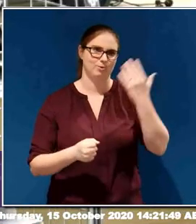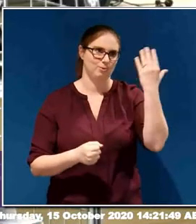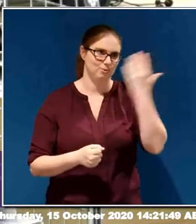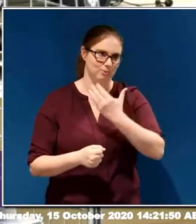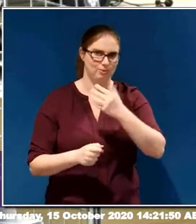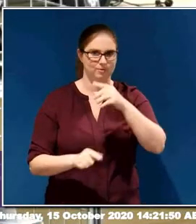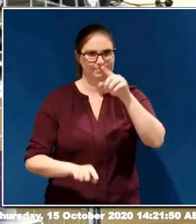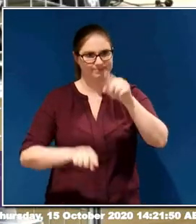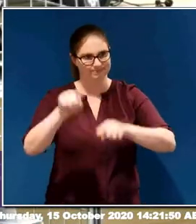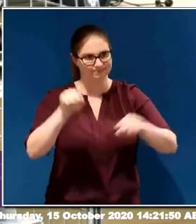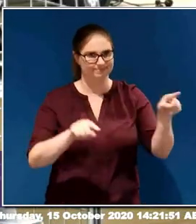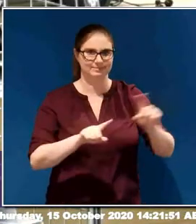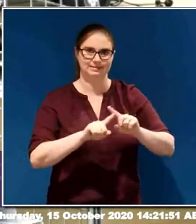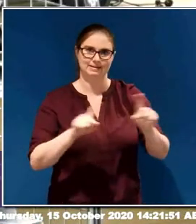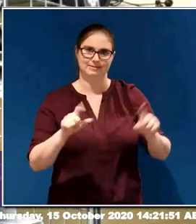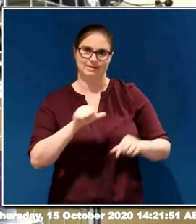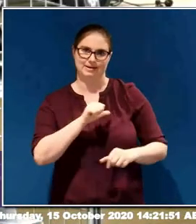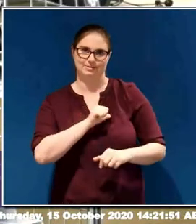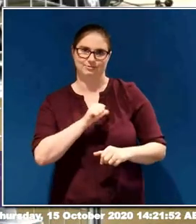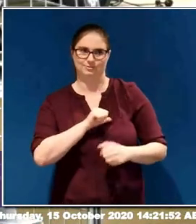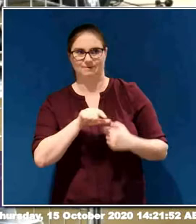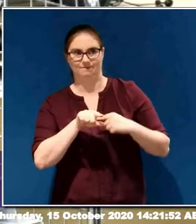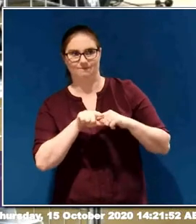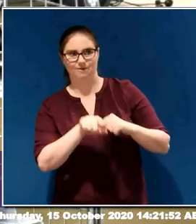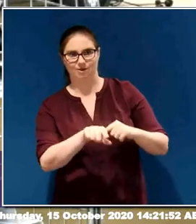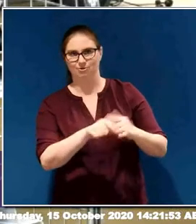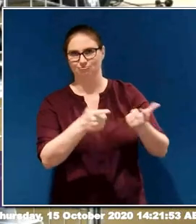Some do it well, some do it not so well? Yes.